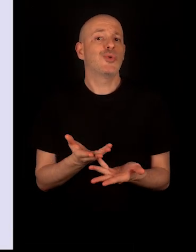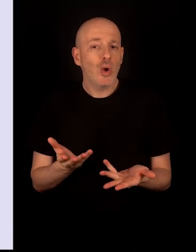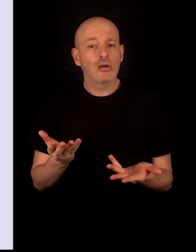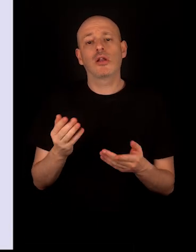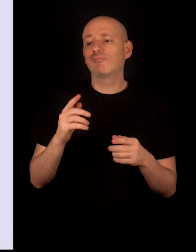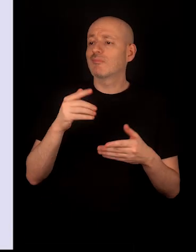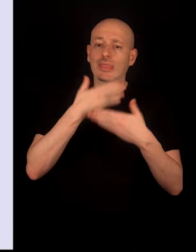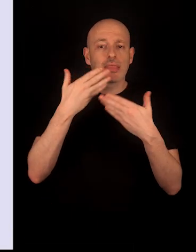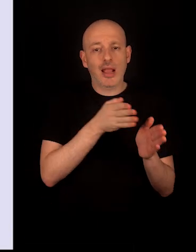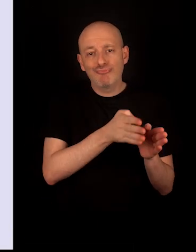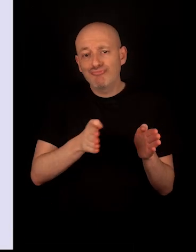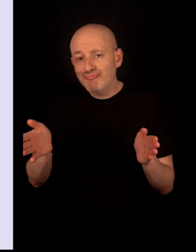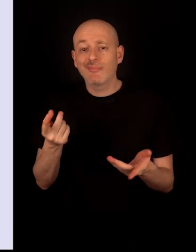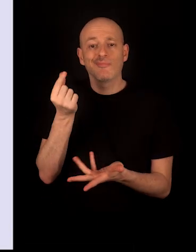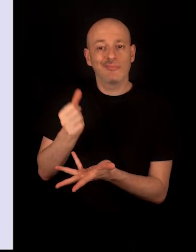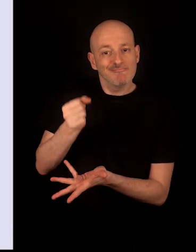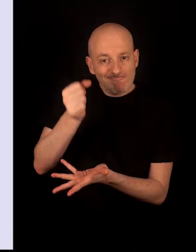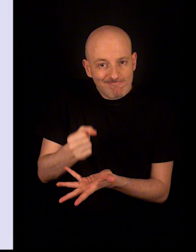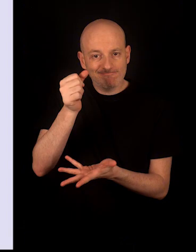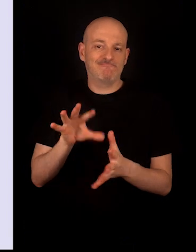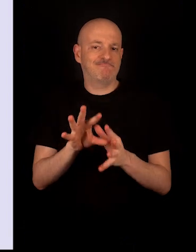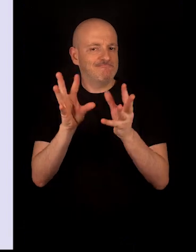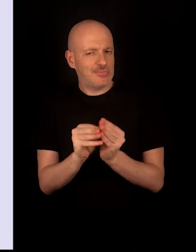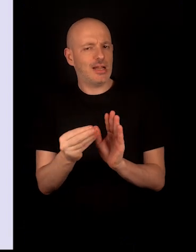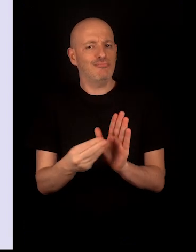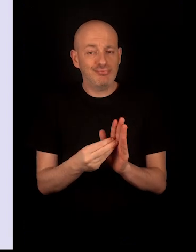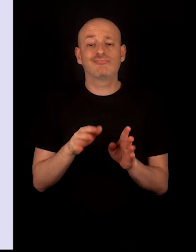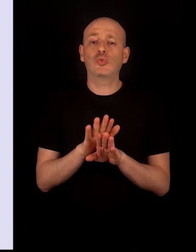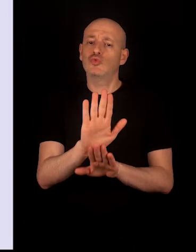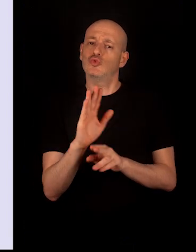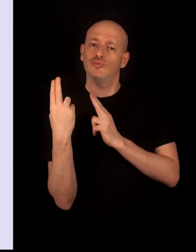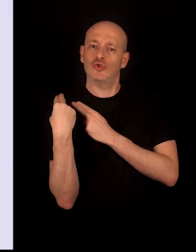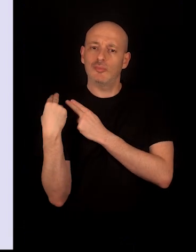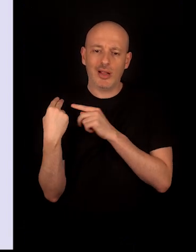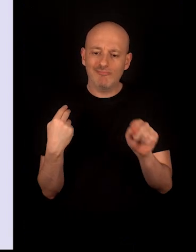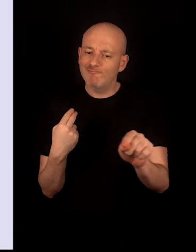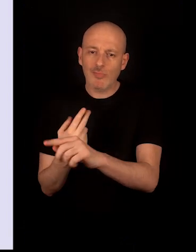the project dates, the budget the grantees’ obligations,